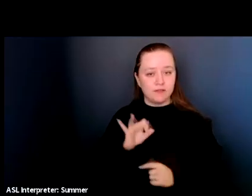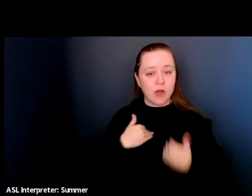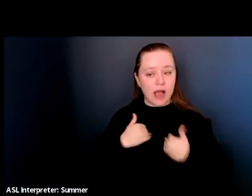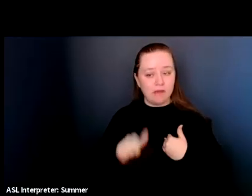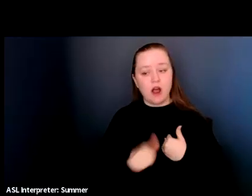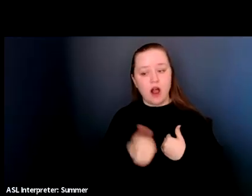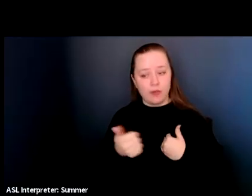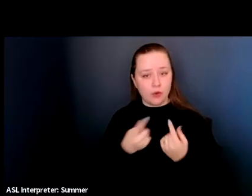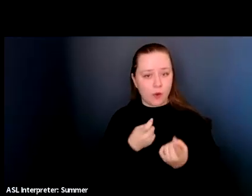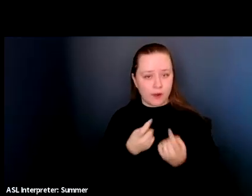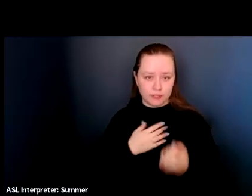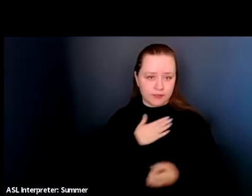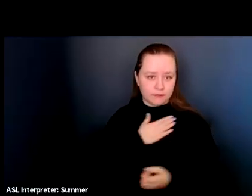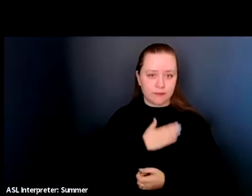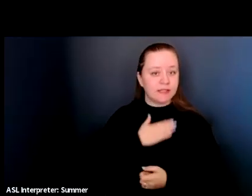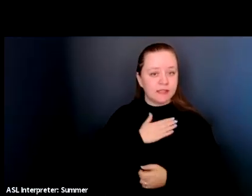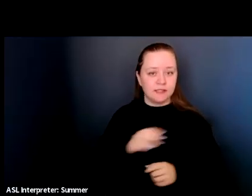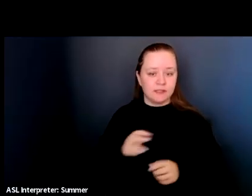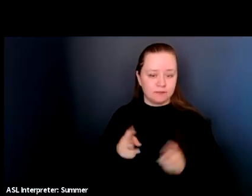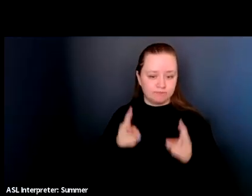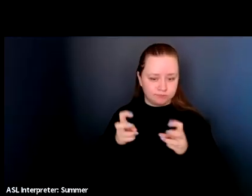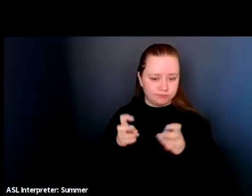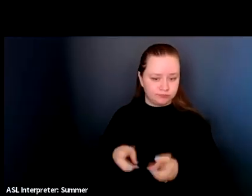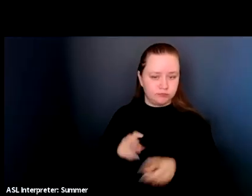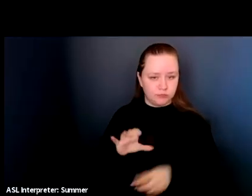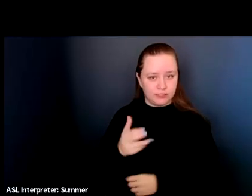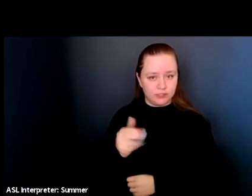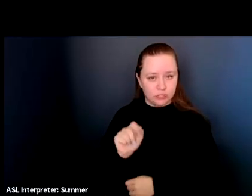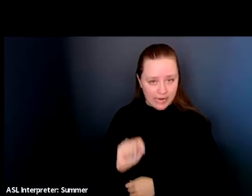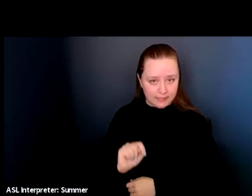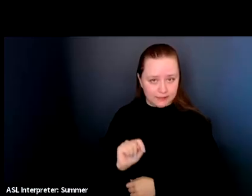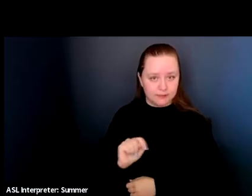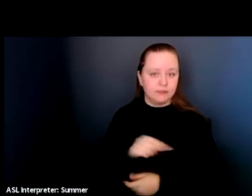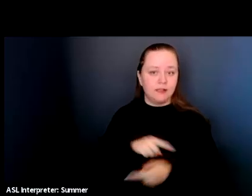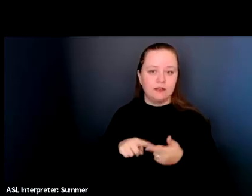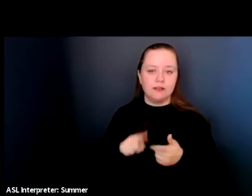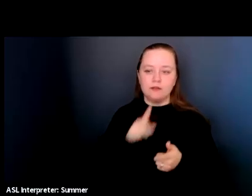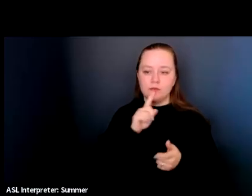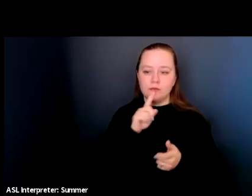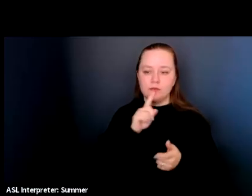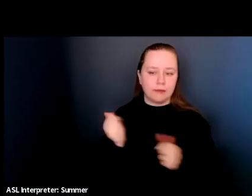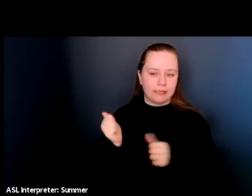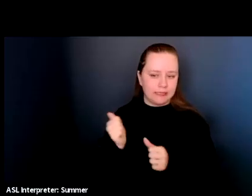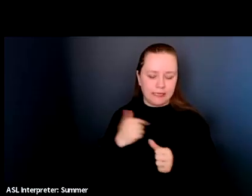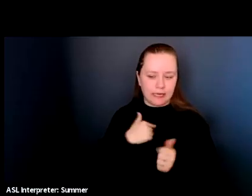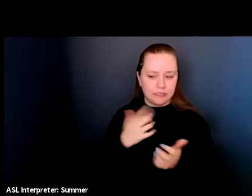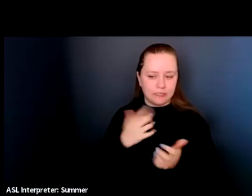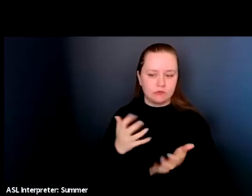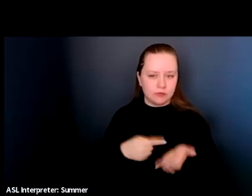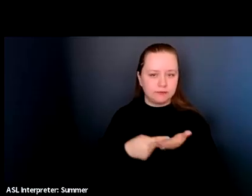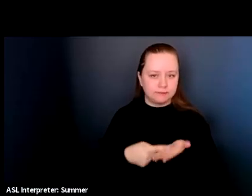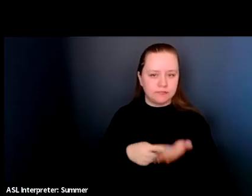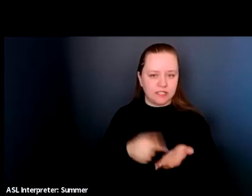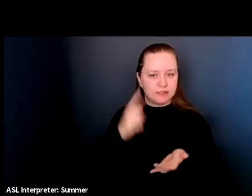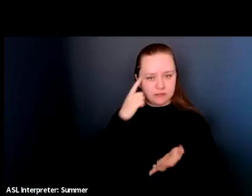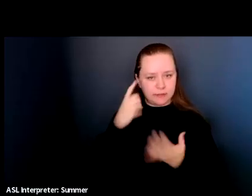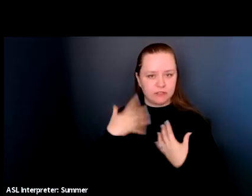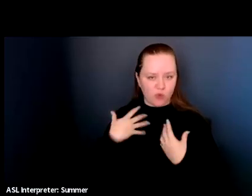please put them in the chat. And then very quickly, I just wanted to talk about mental health and the interplay